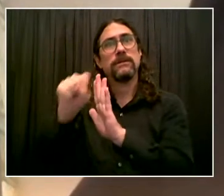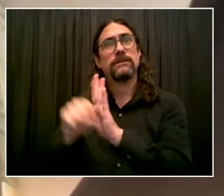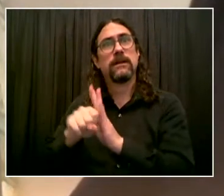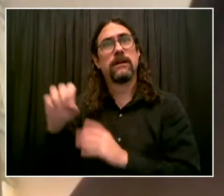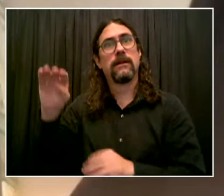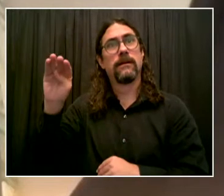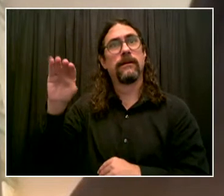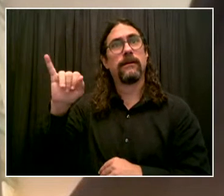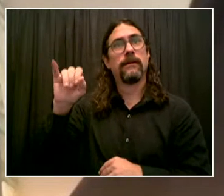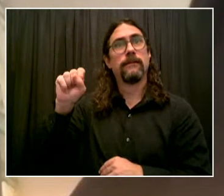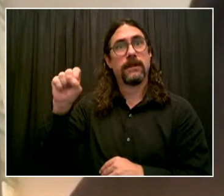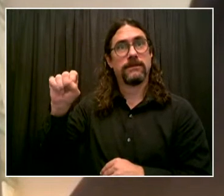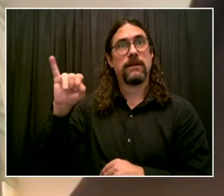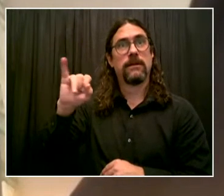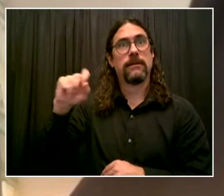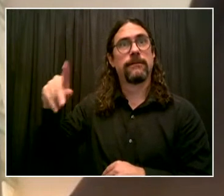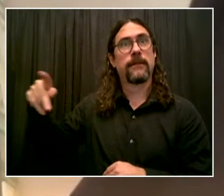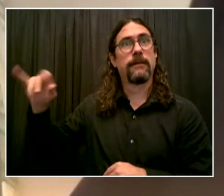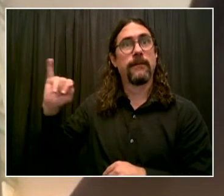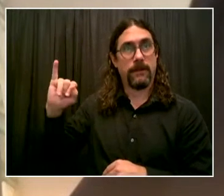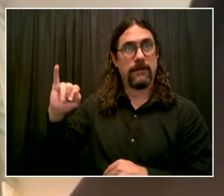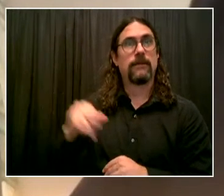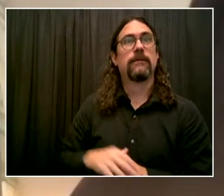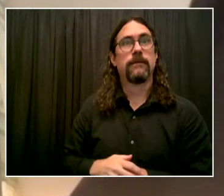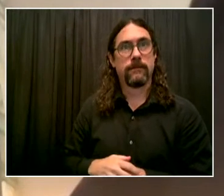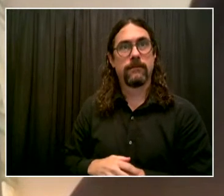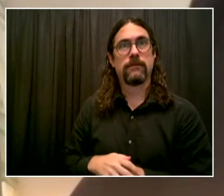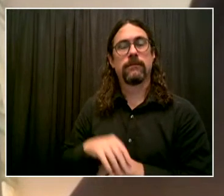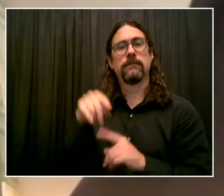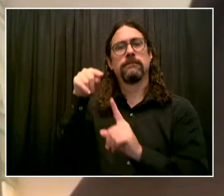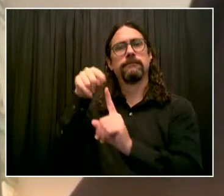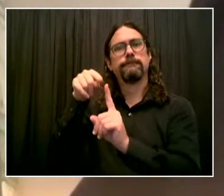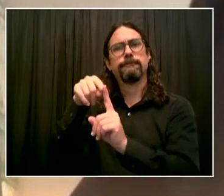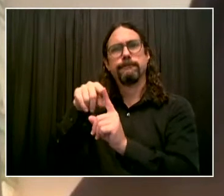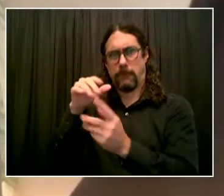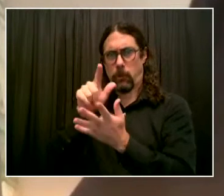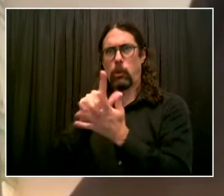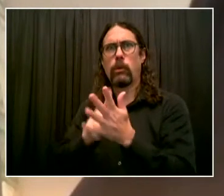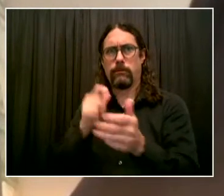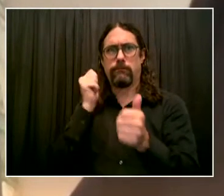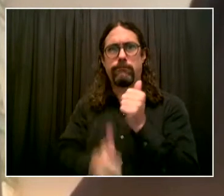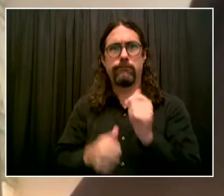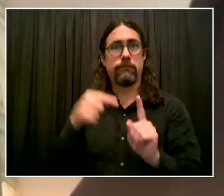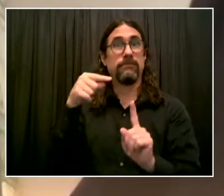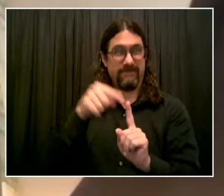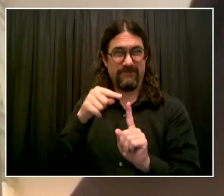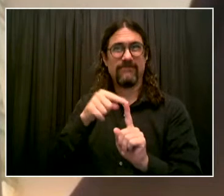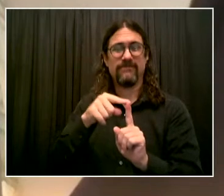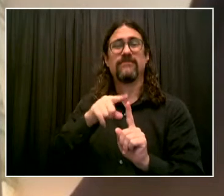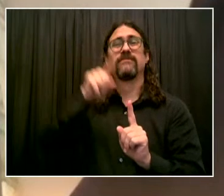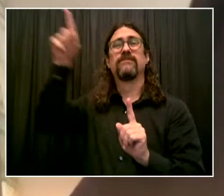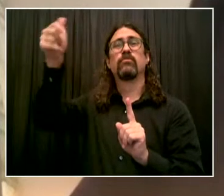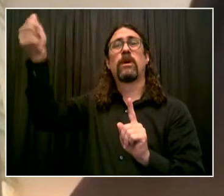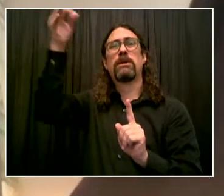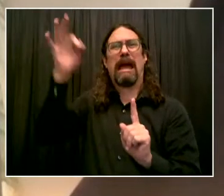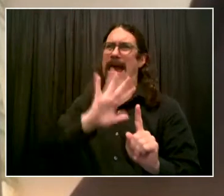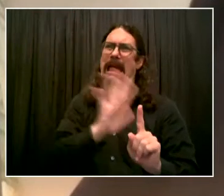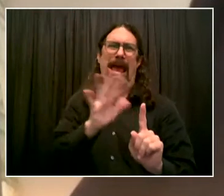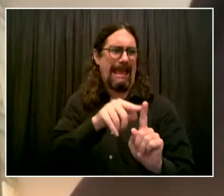THAT IS COMING UP WITHIN WEEKS. THE TRUTH OF THE MATTER IS THAT WE COULD SEE THE END OF FEDERAL